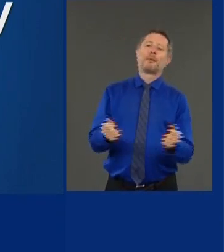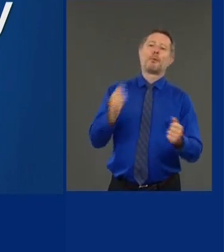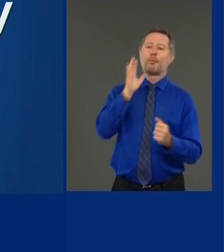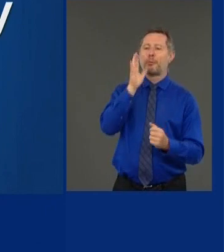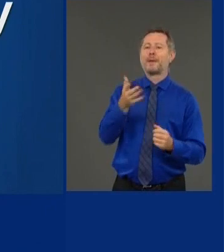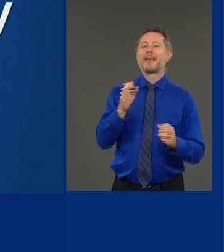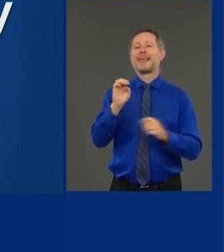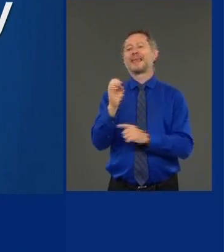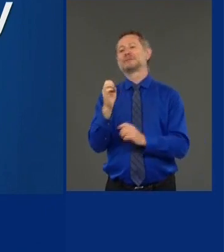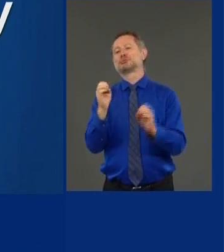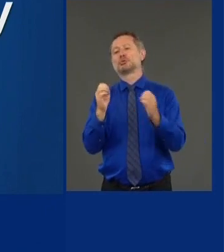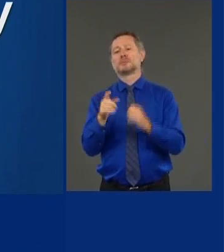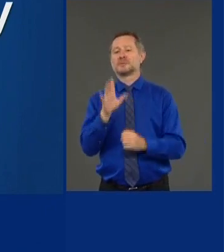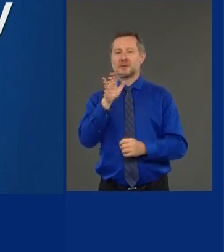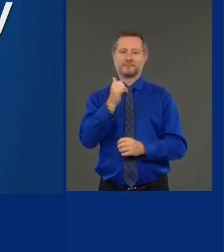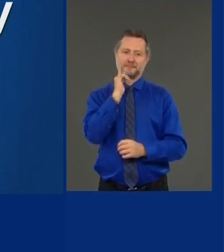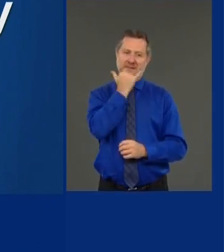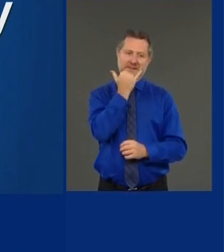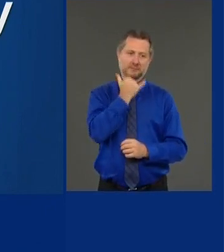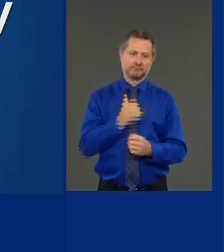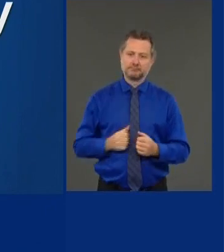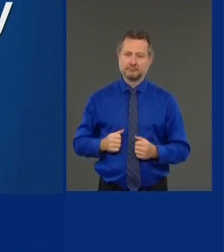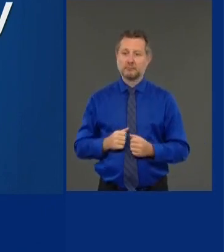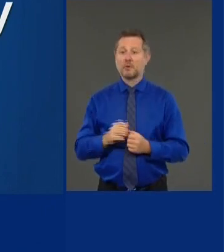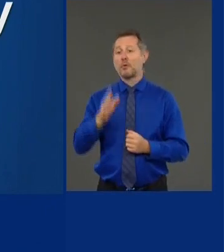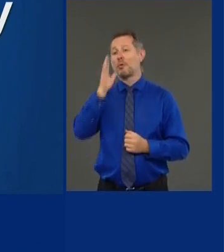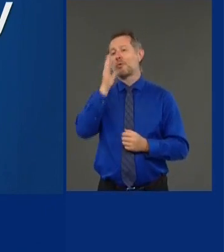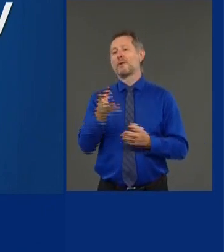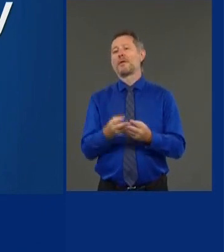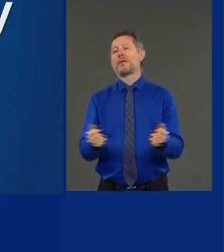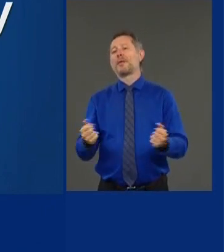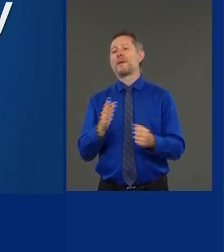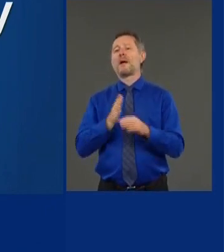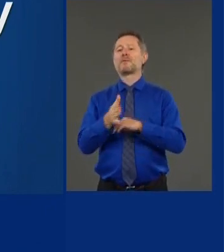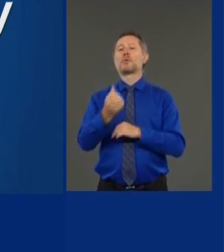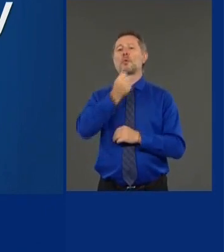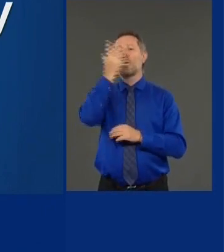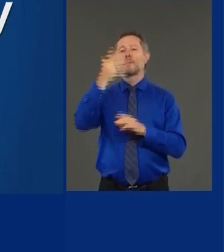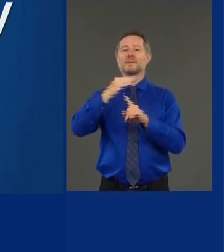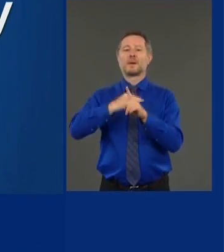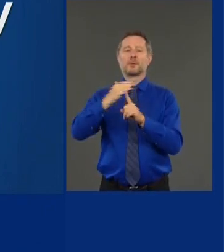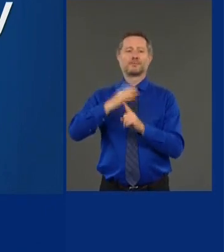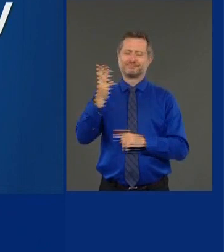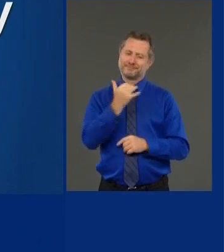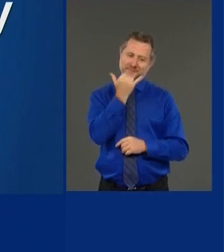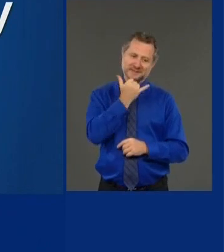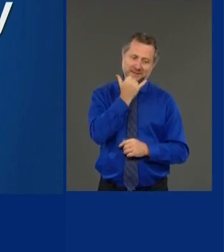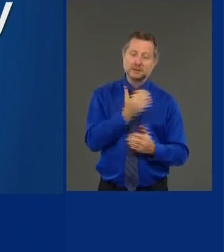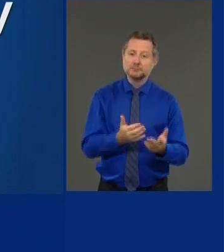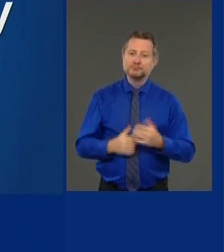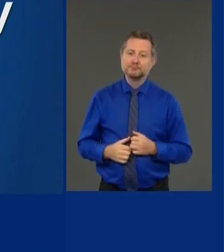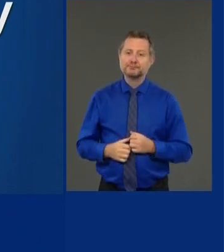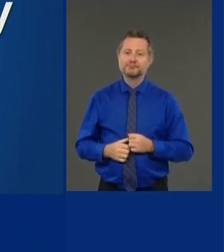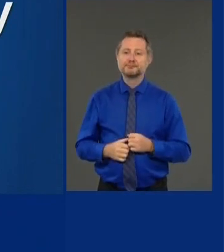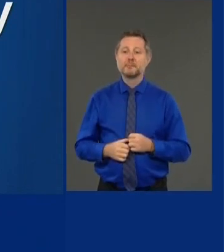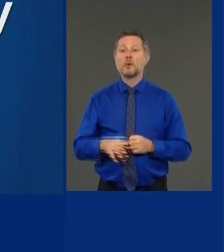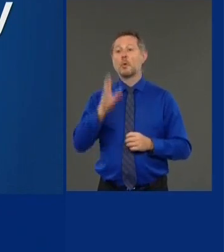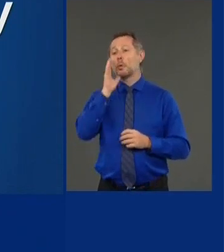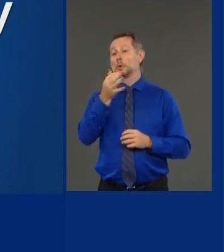JUST THE FLU. IT WAS A MISTAKE TO SAY IT'S GONE BY EASTER. IT WAS A MISTAKE TO SAY IT'S GOING TO MAGICALLY DISAPPEAR